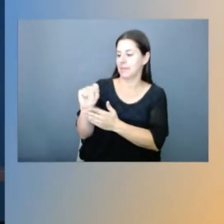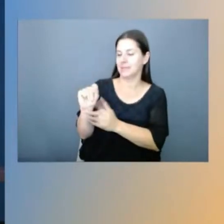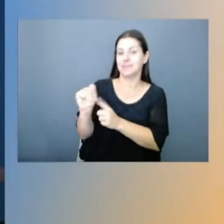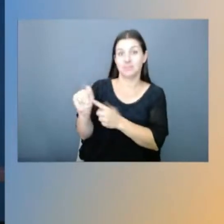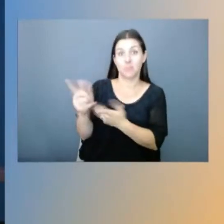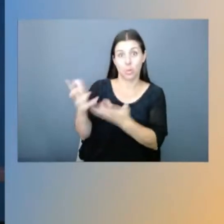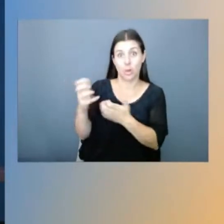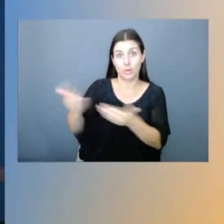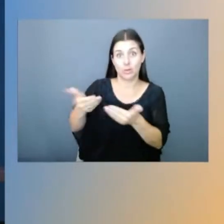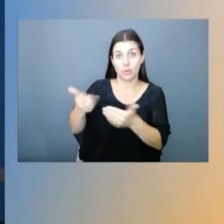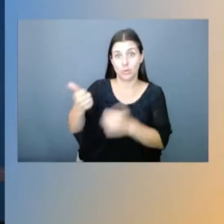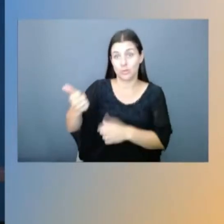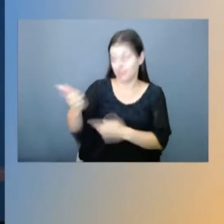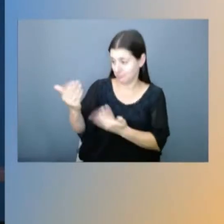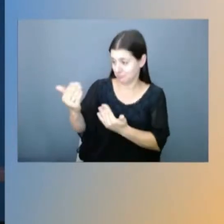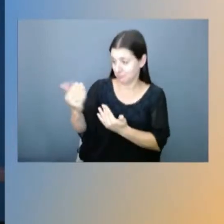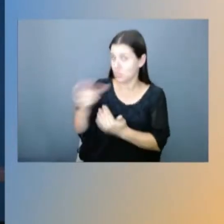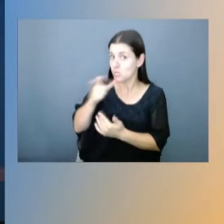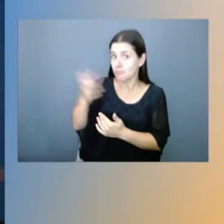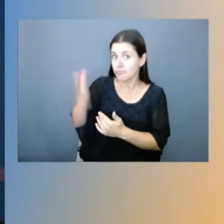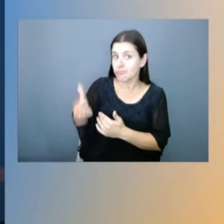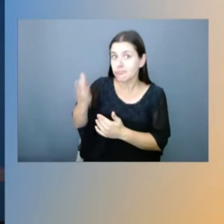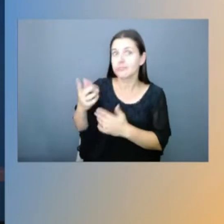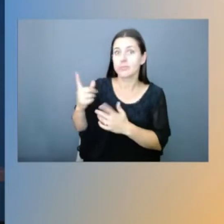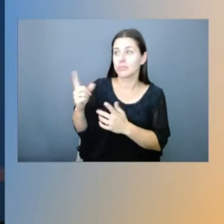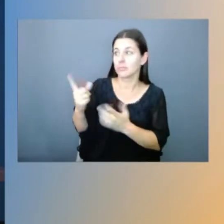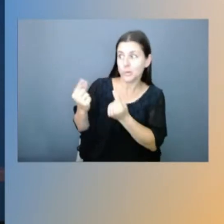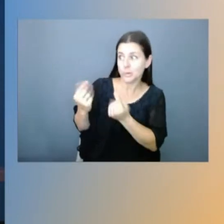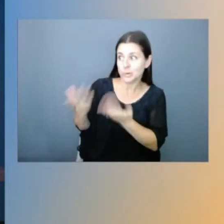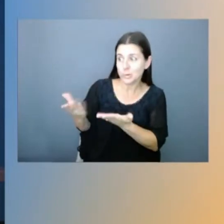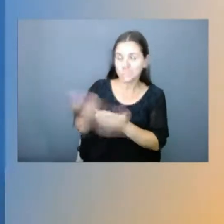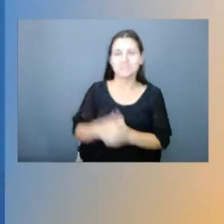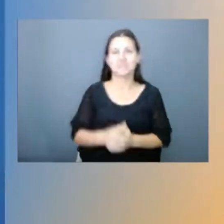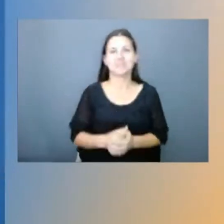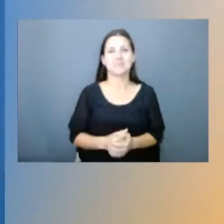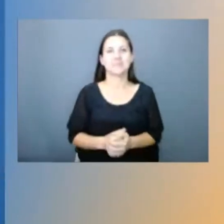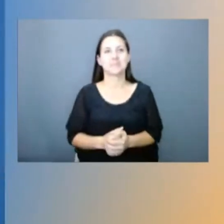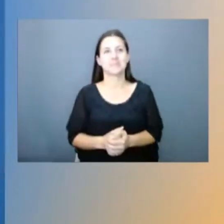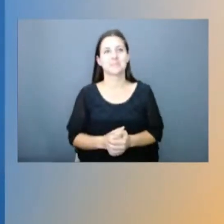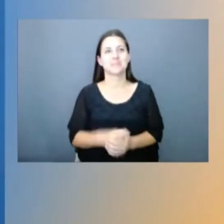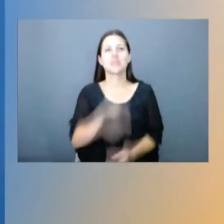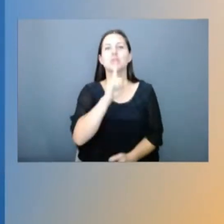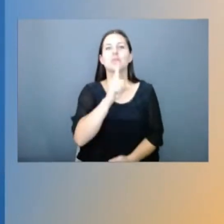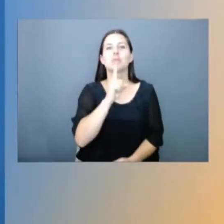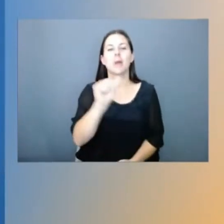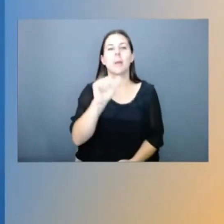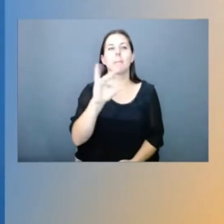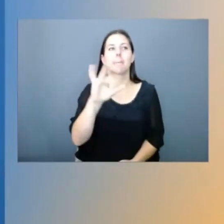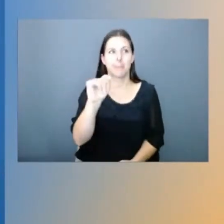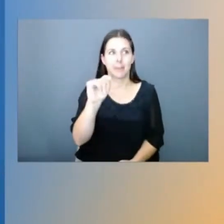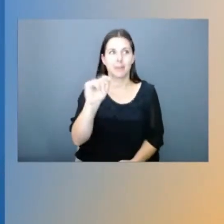and tell us a little bit about what you do at AWS. Sure, Amit Shah, I'm the Product Manager for EC2